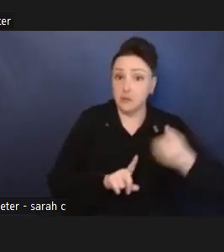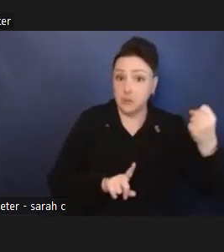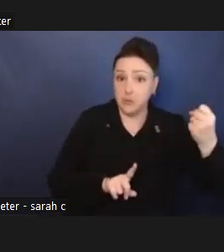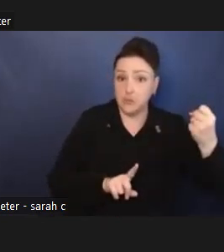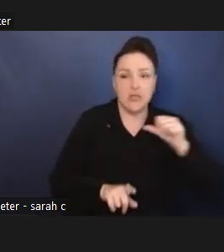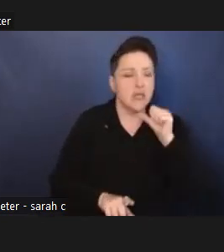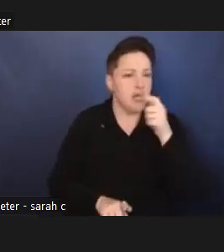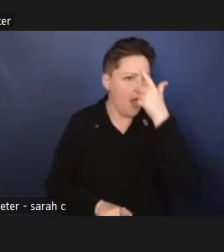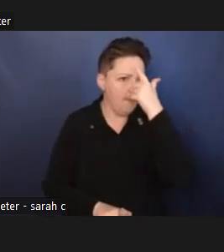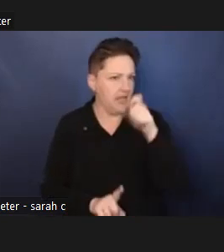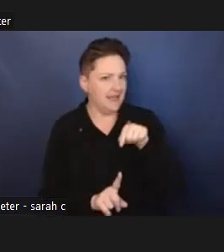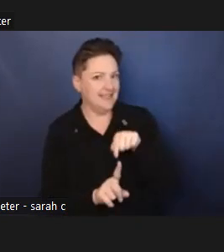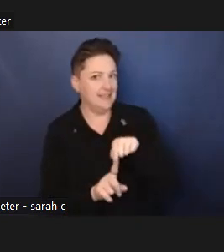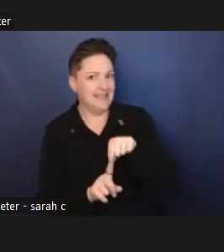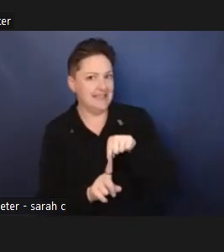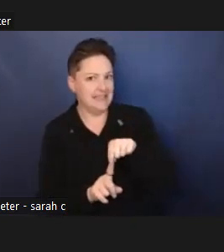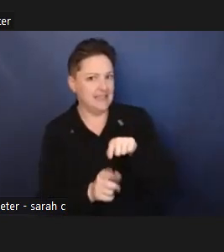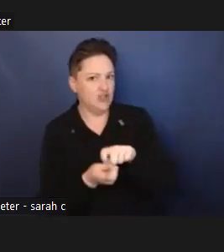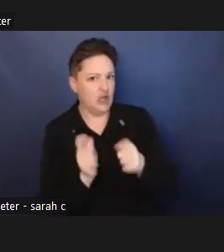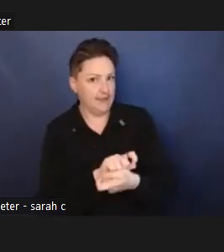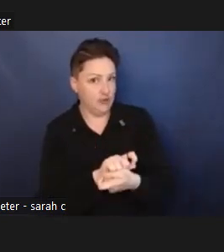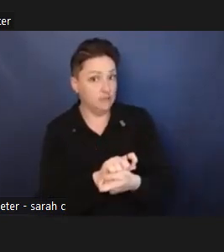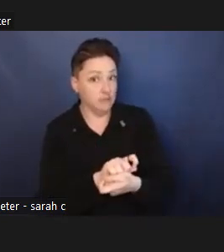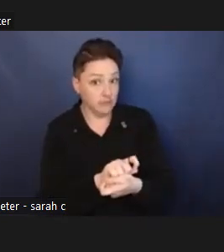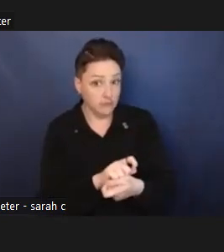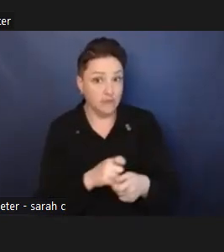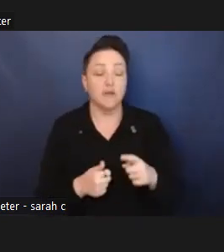I want to make sure that's clear. The other thing is that we have found